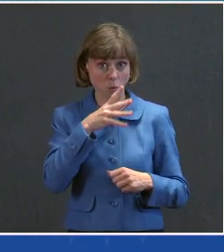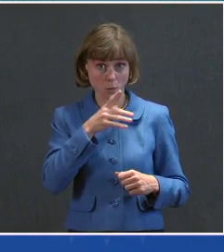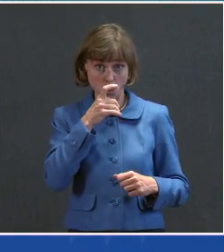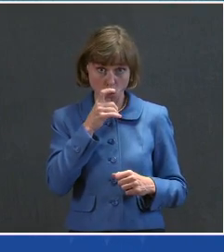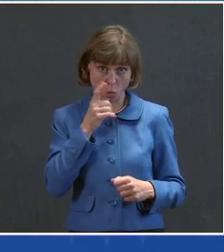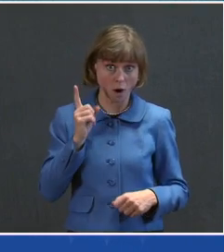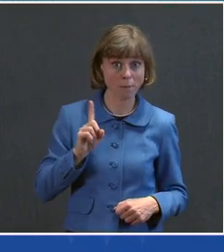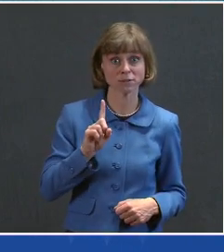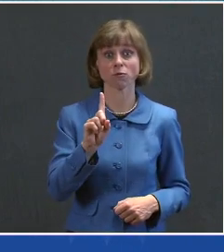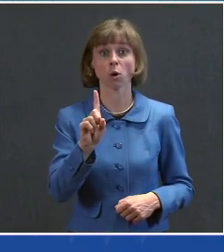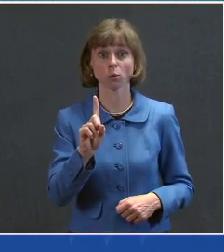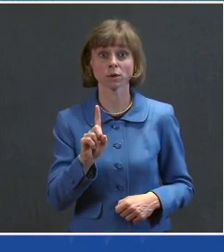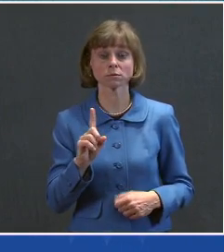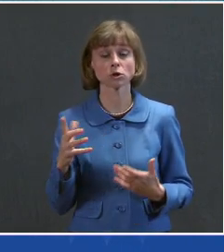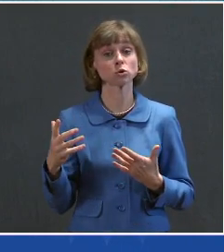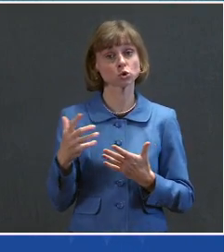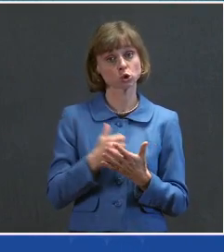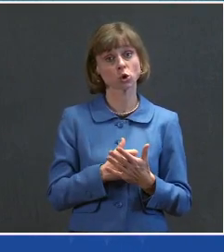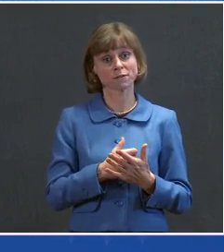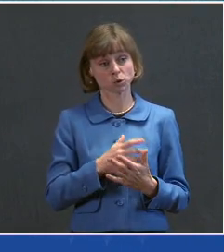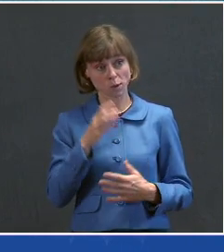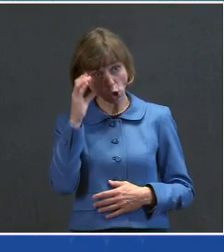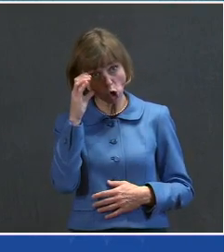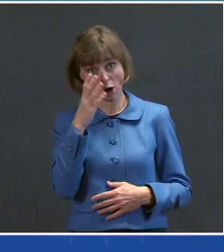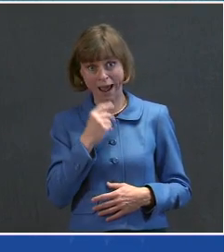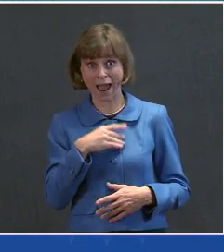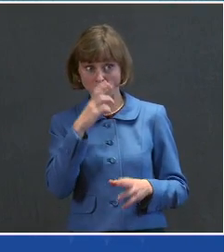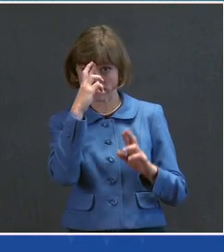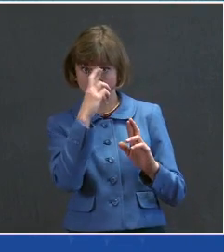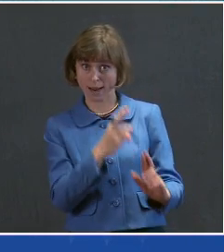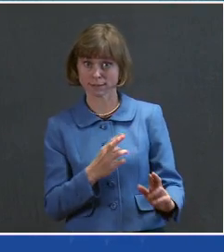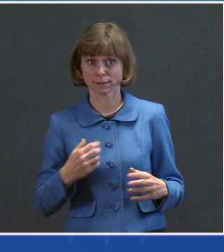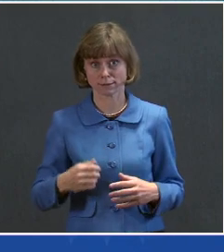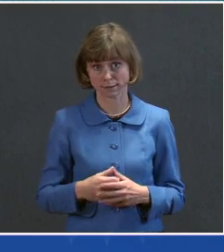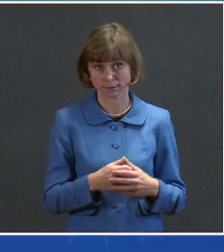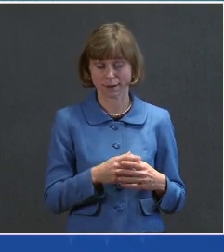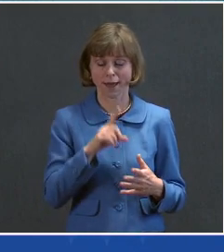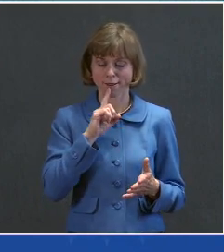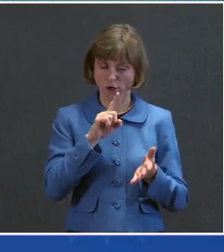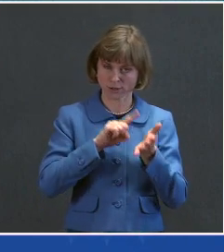deserves to be heard and treated with respect. There is an investigation -- an independent investigation --